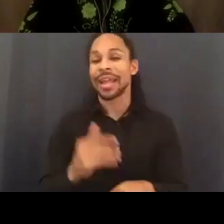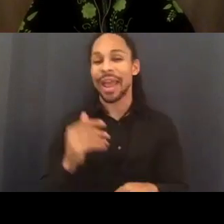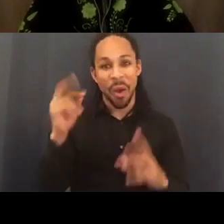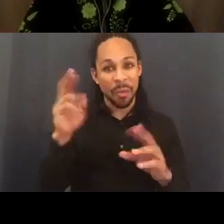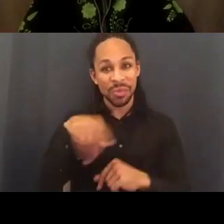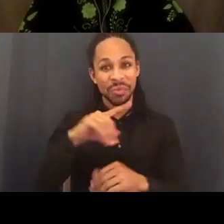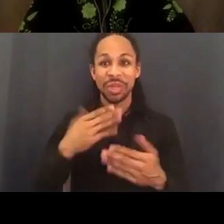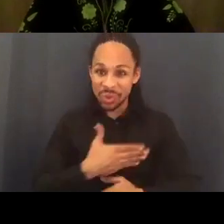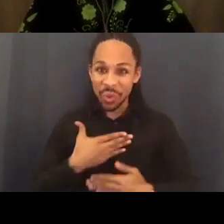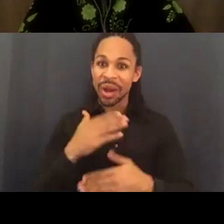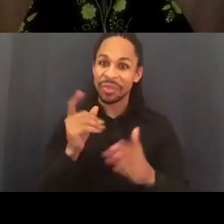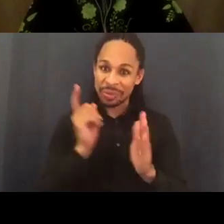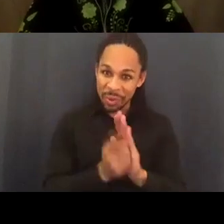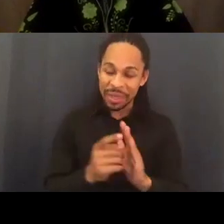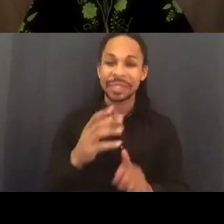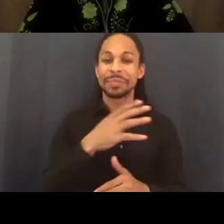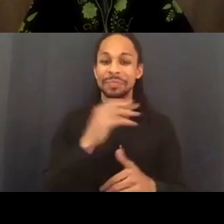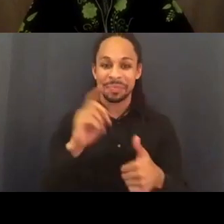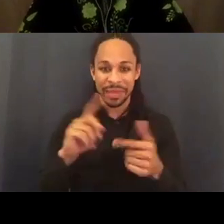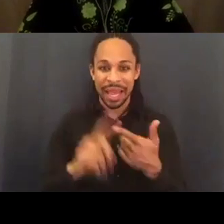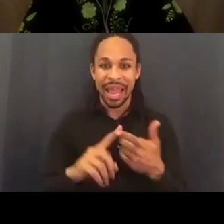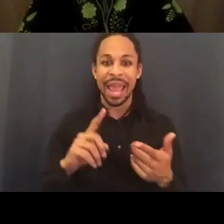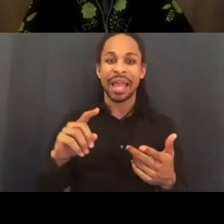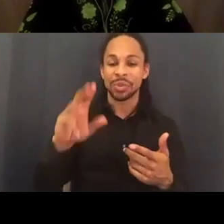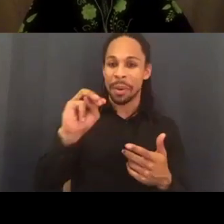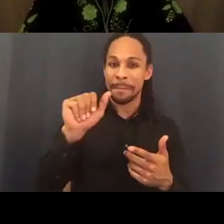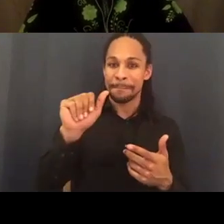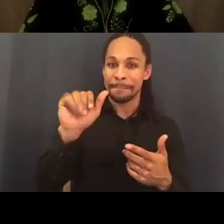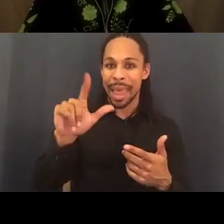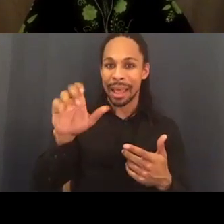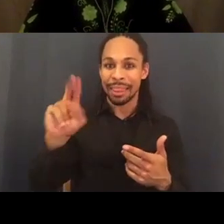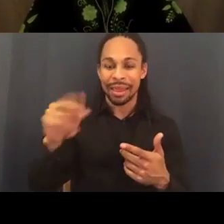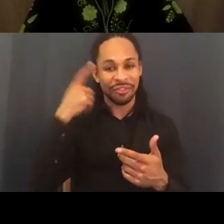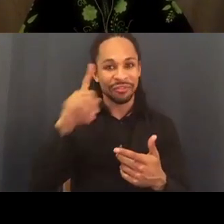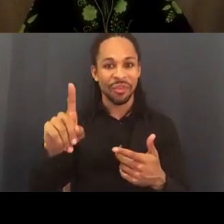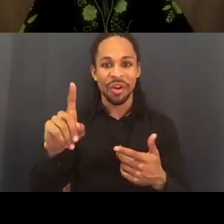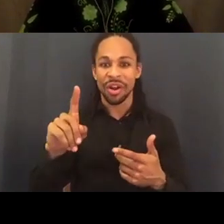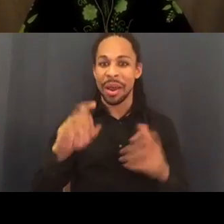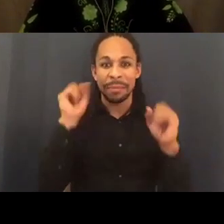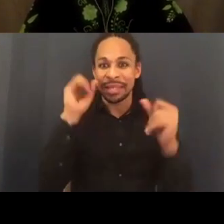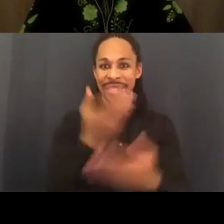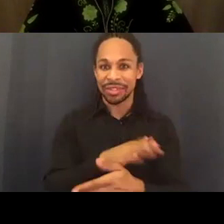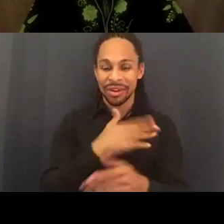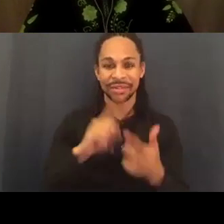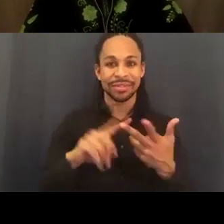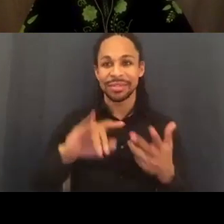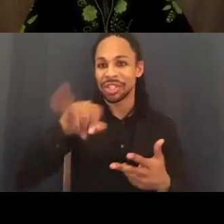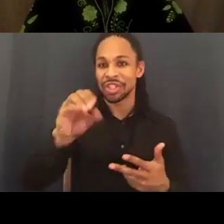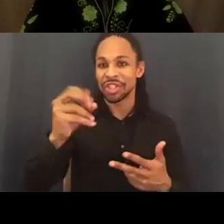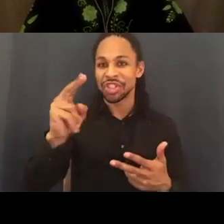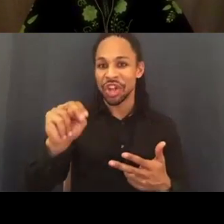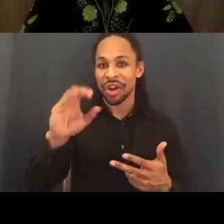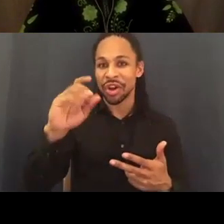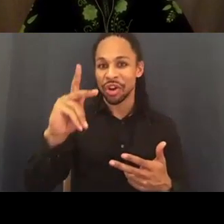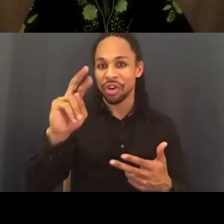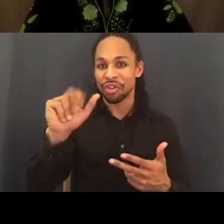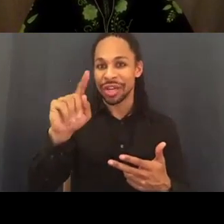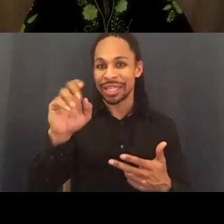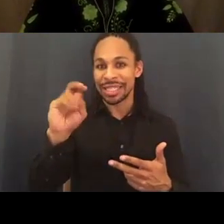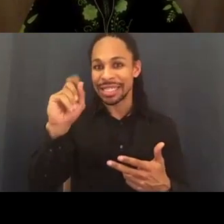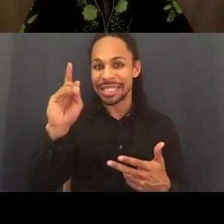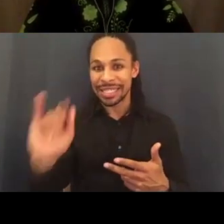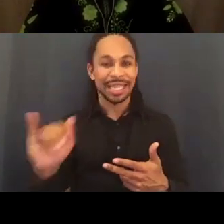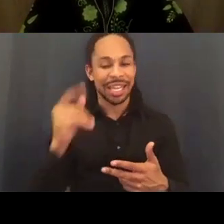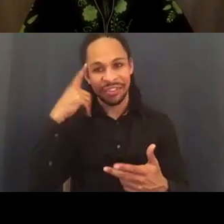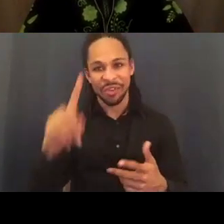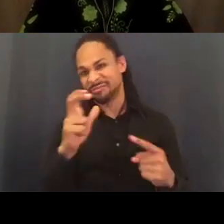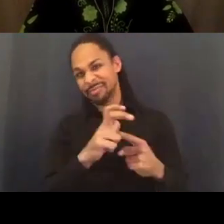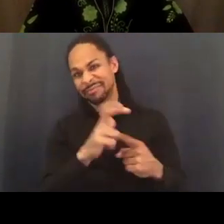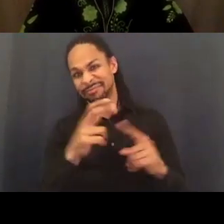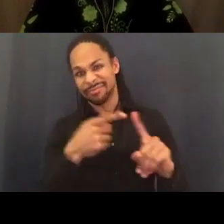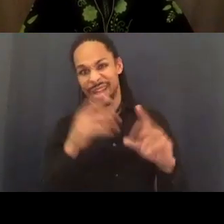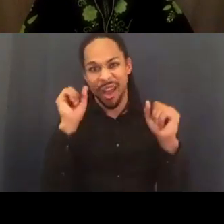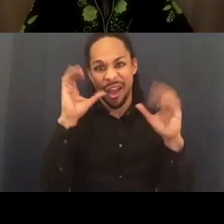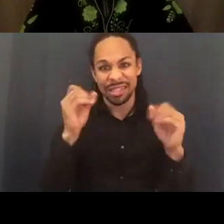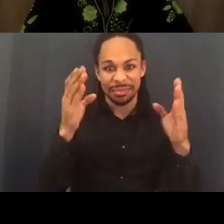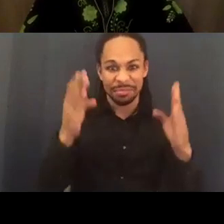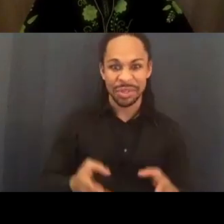The amazing songs, John Krasinski, for being a men VP, and a quiet place two,